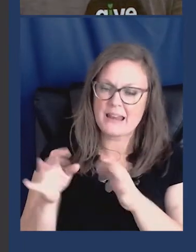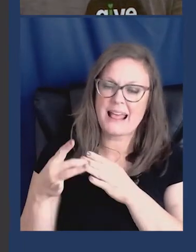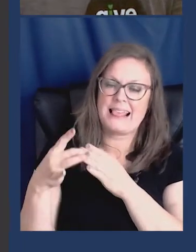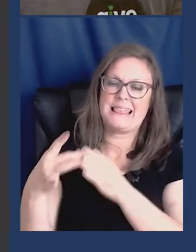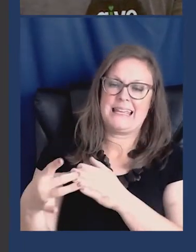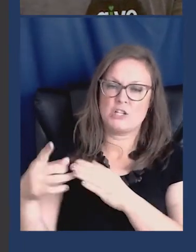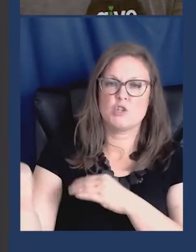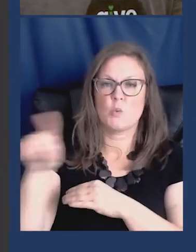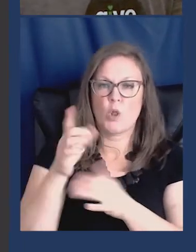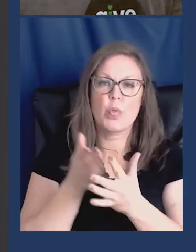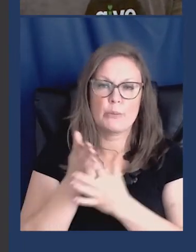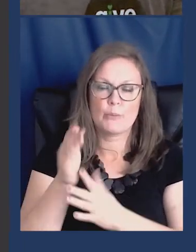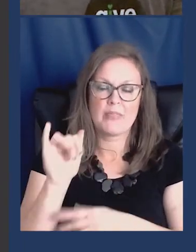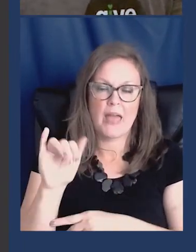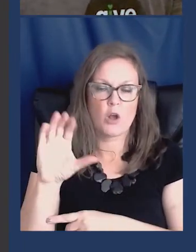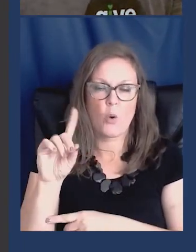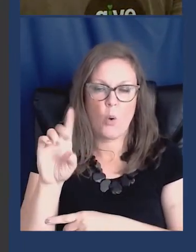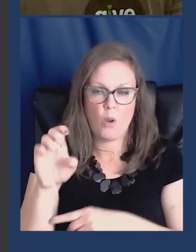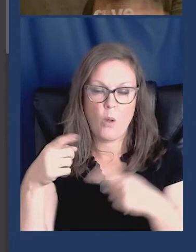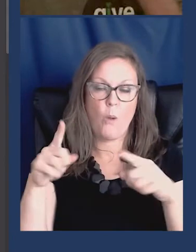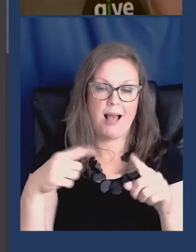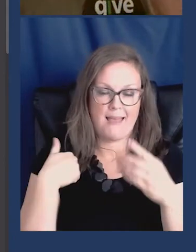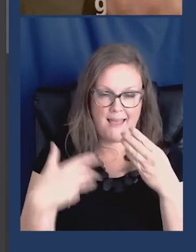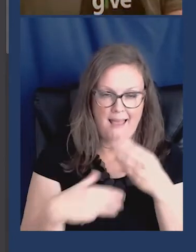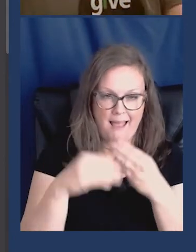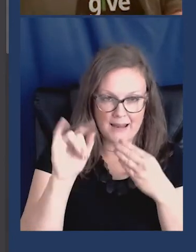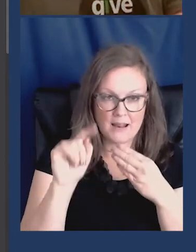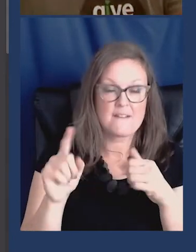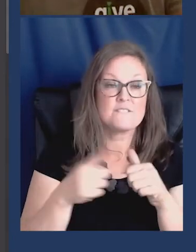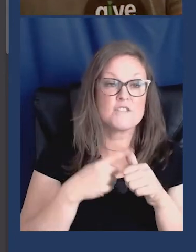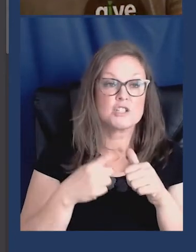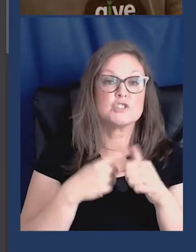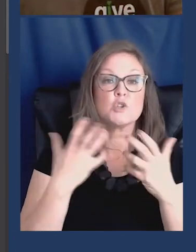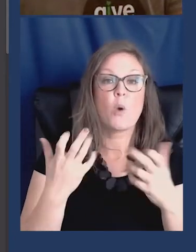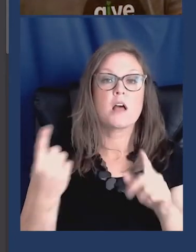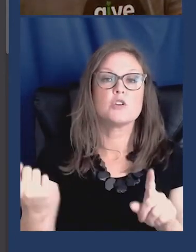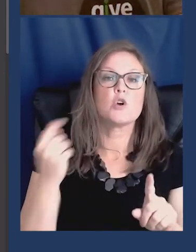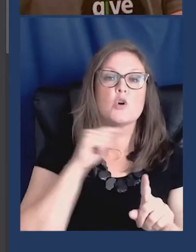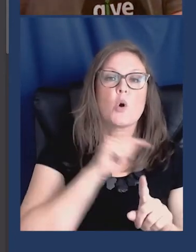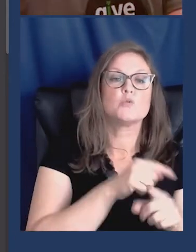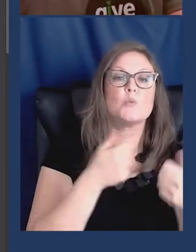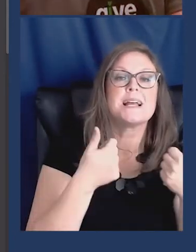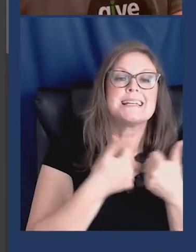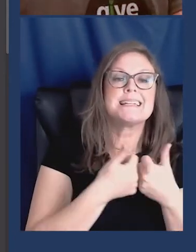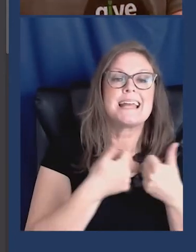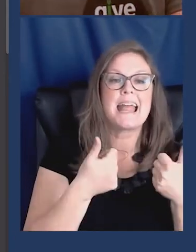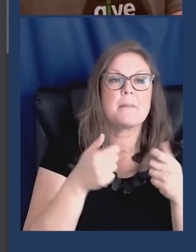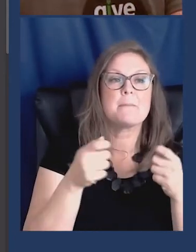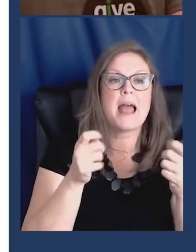as well. So first of all, we want to go into Game Manager.cs, oh Visual Studio 2022.